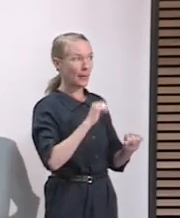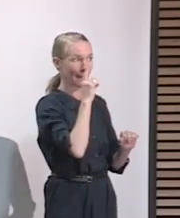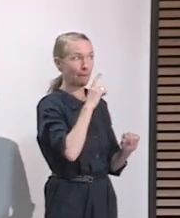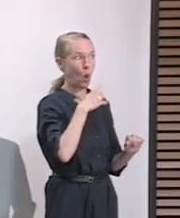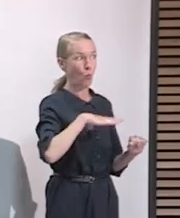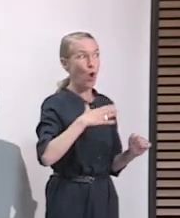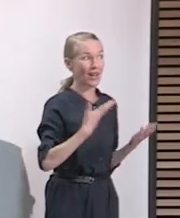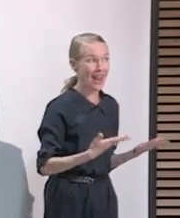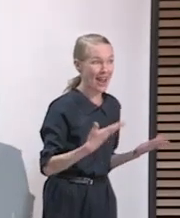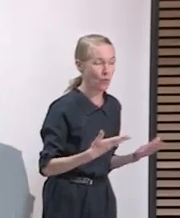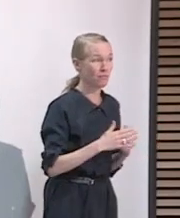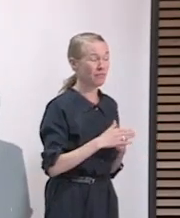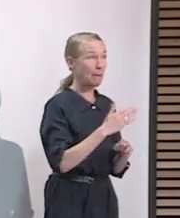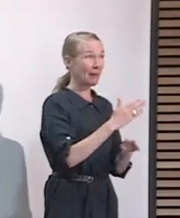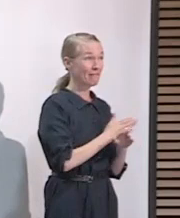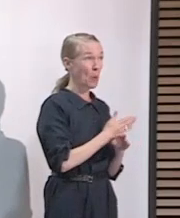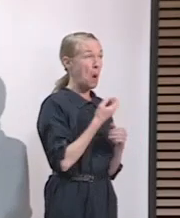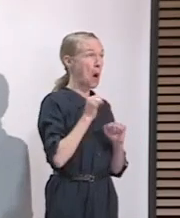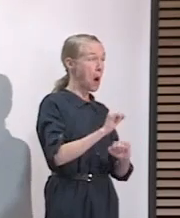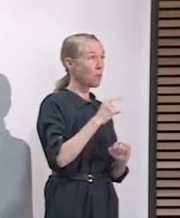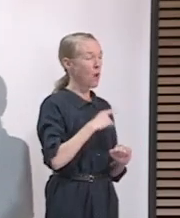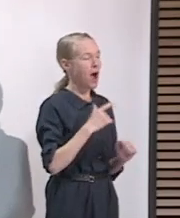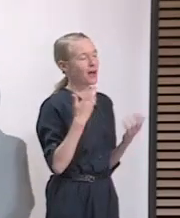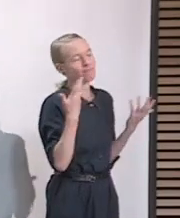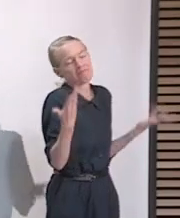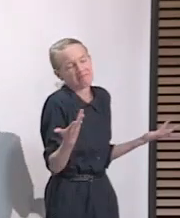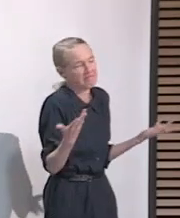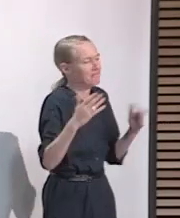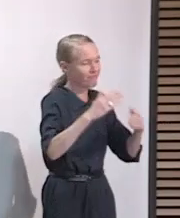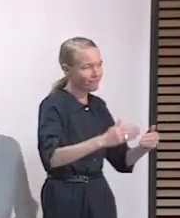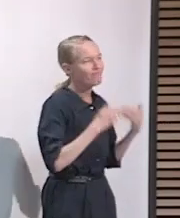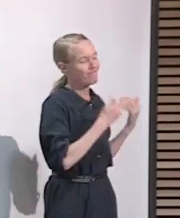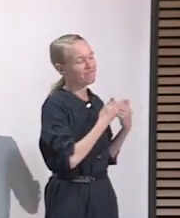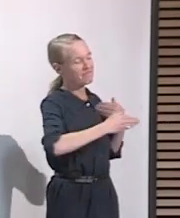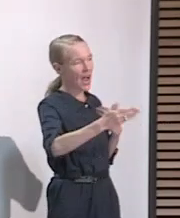people to get that. They're doing their part now. A lot of